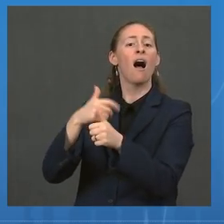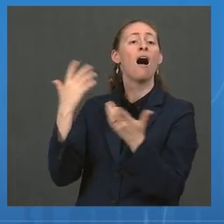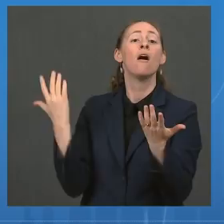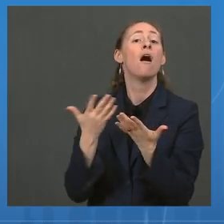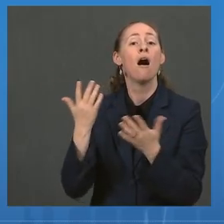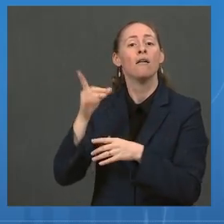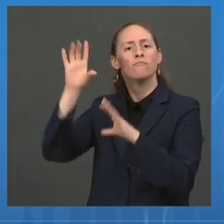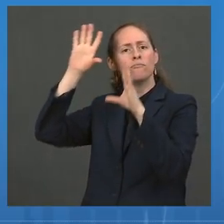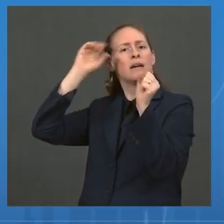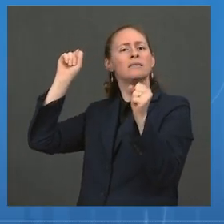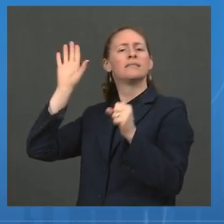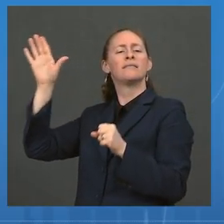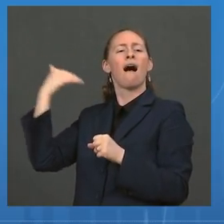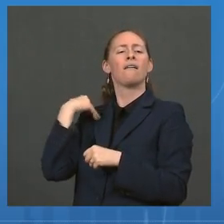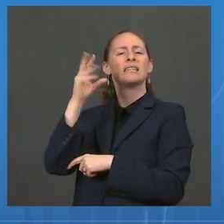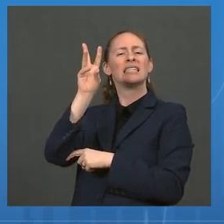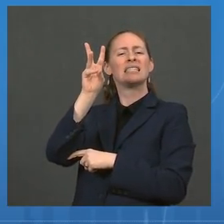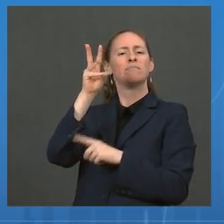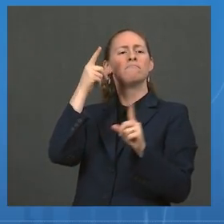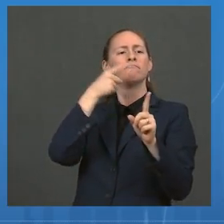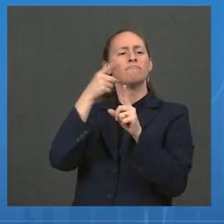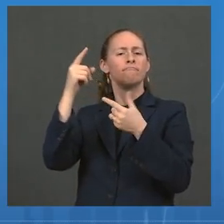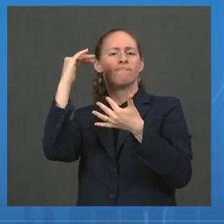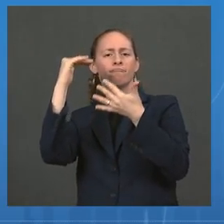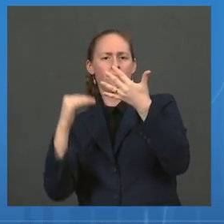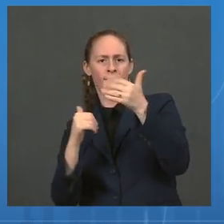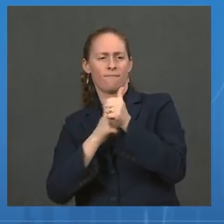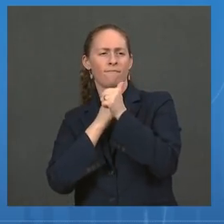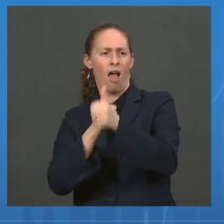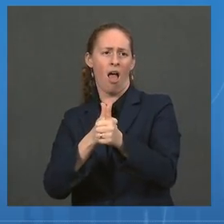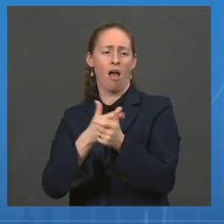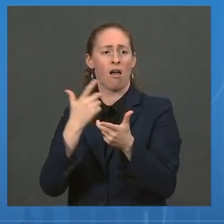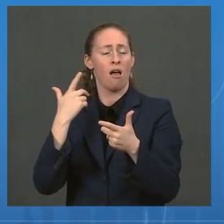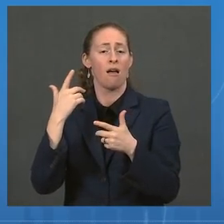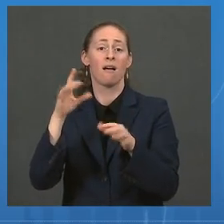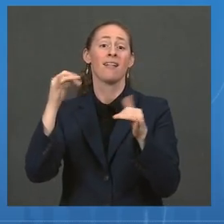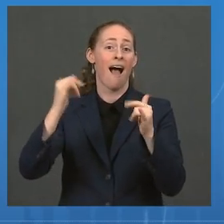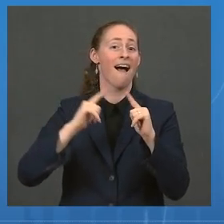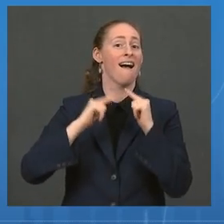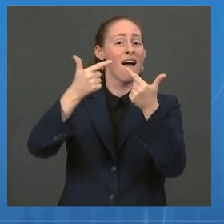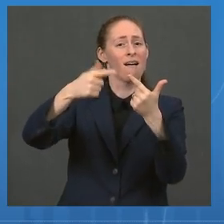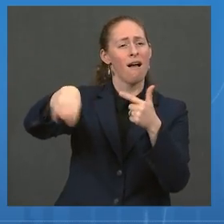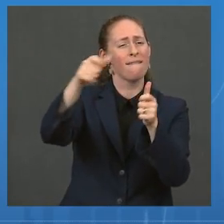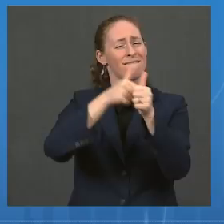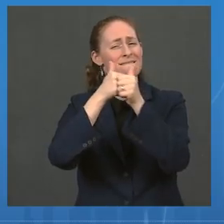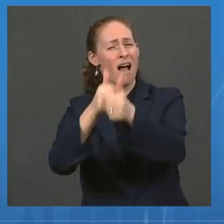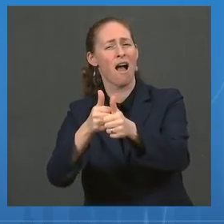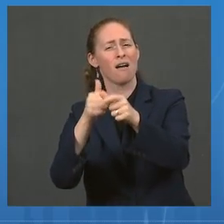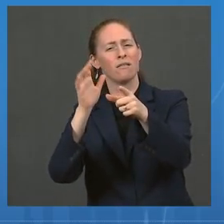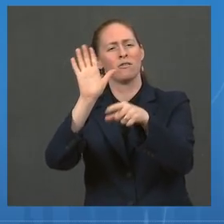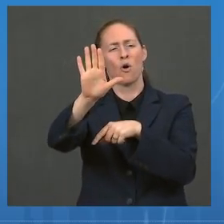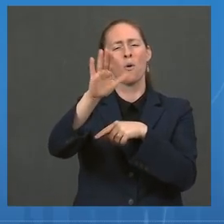We're on the right track, but we need everyone to do their part. So, if you're unvaccinated or if you're eligible